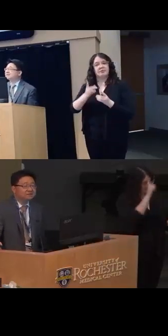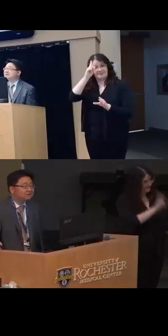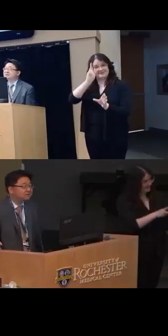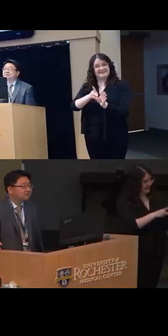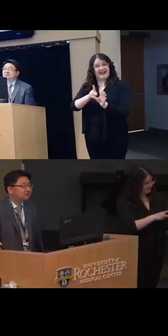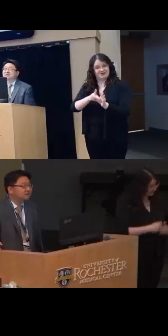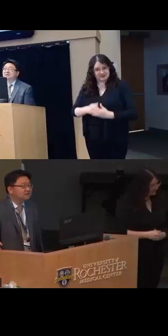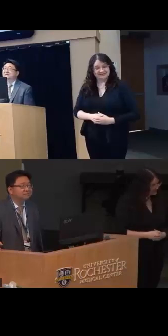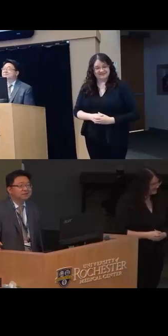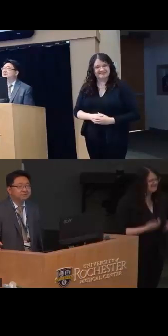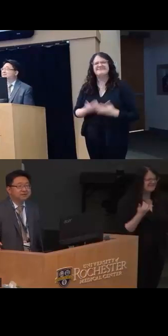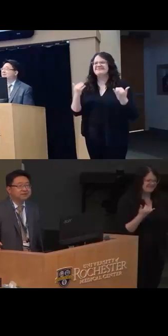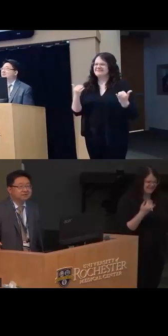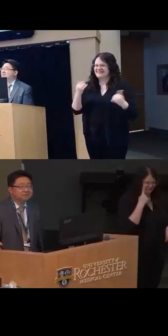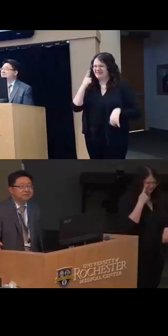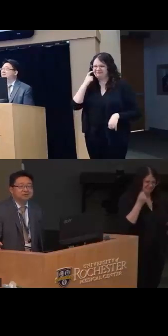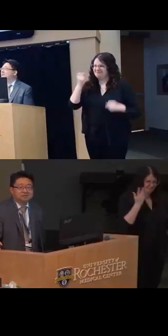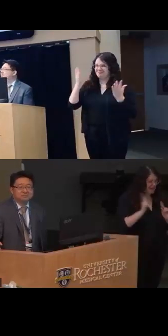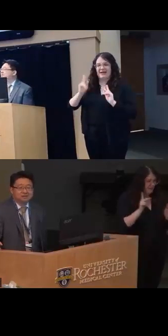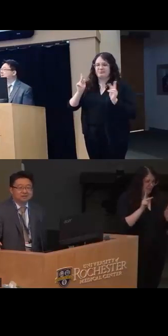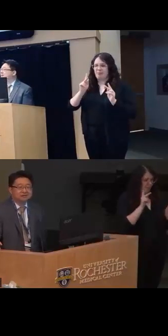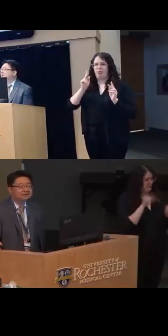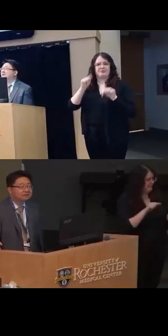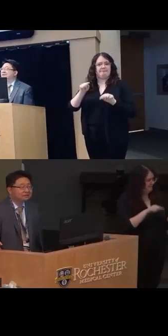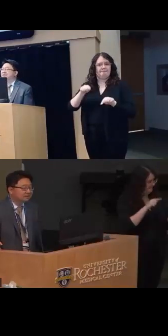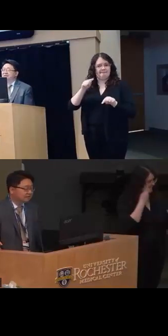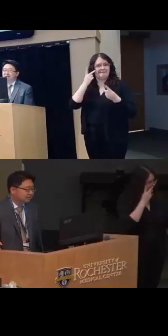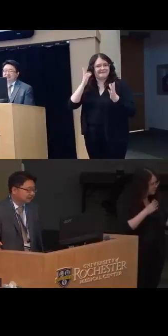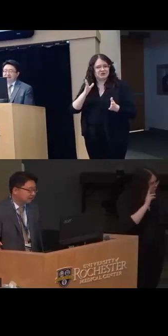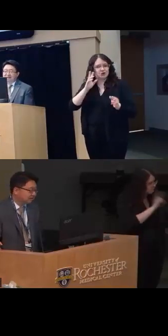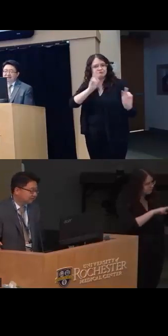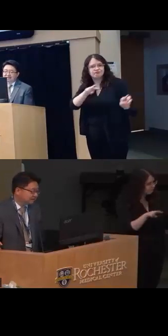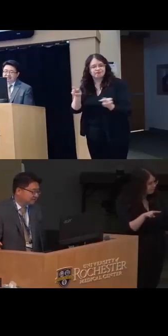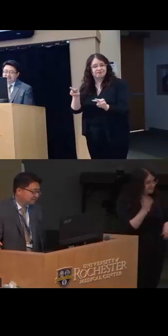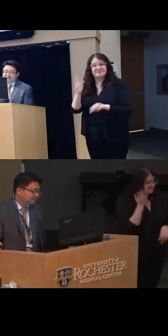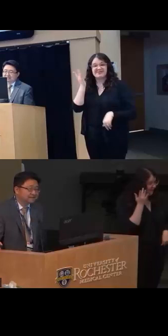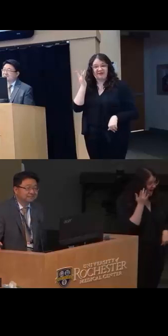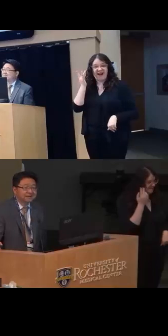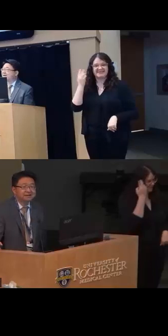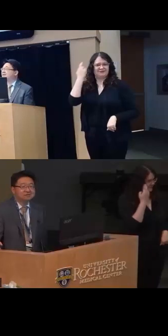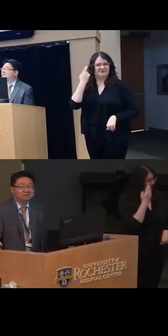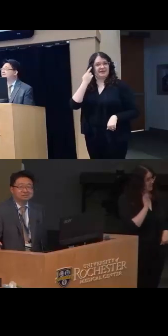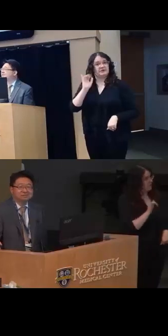lot of visitors simply because of the importance of mental health recently President mangostuff